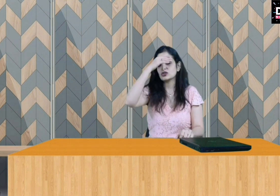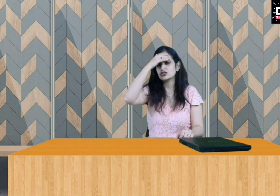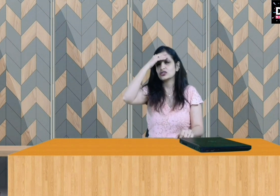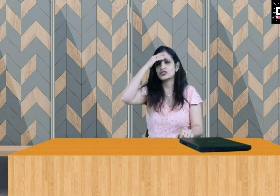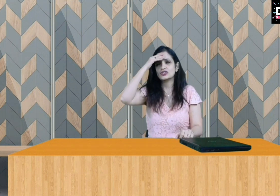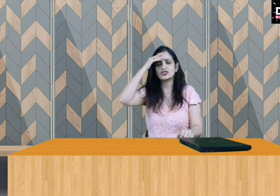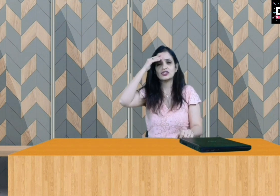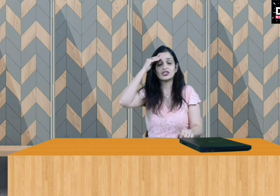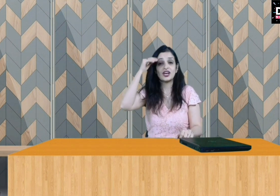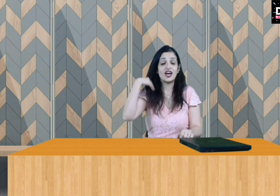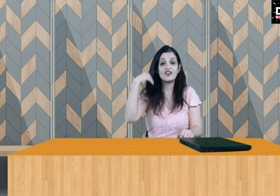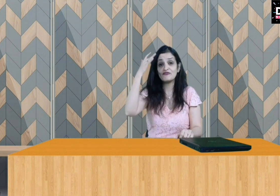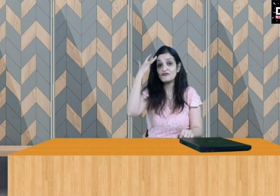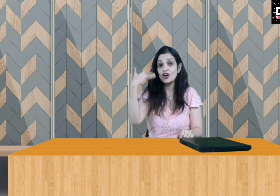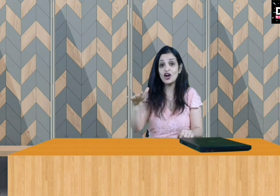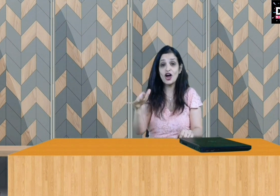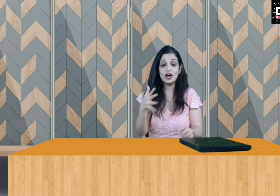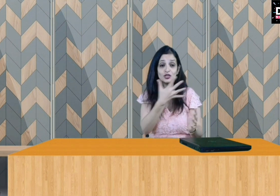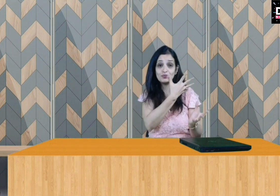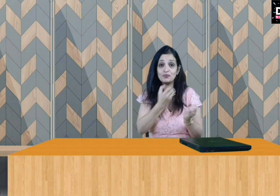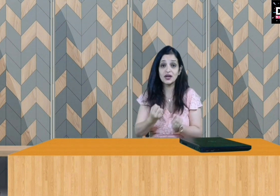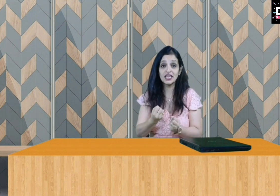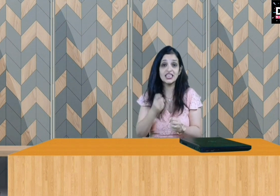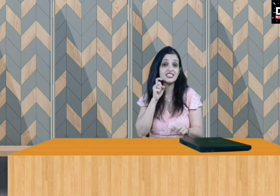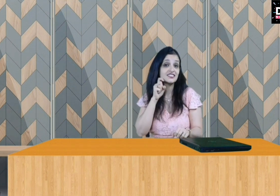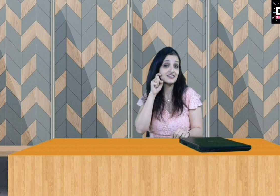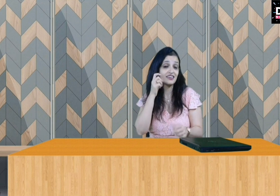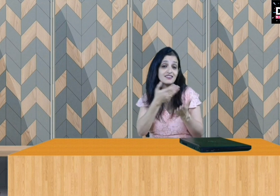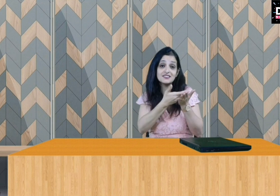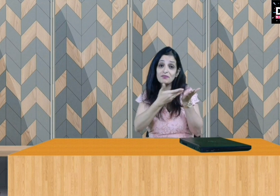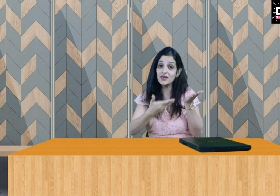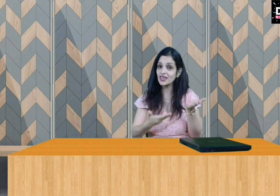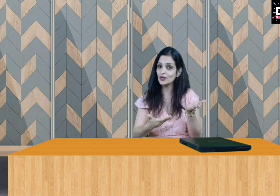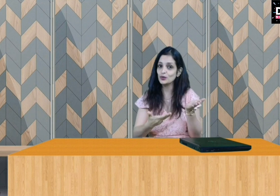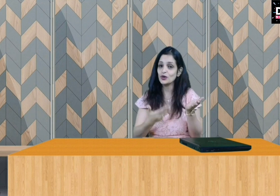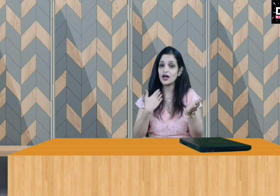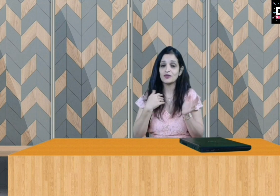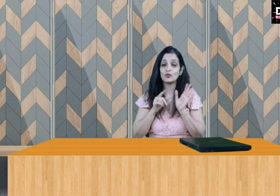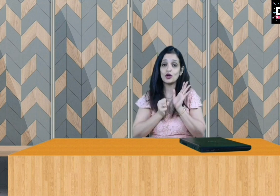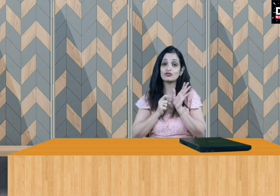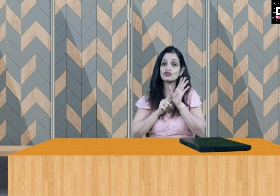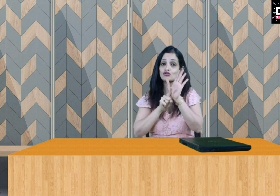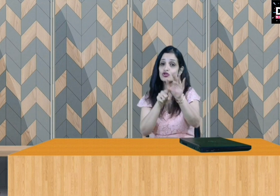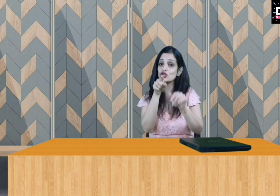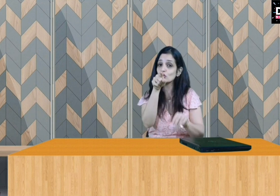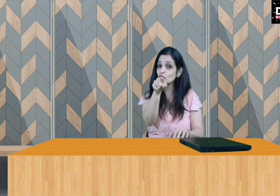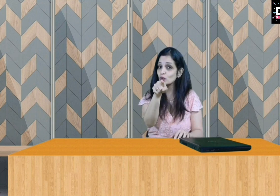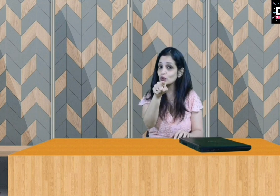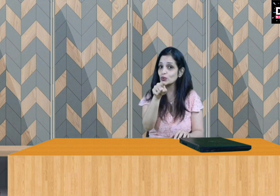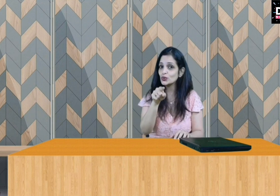Oh Shit! I forget to show you s** menu